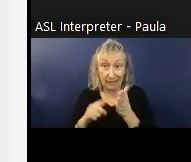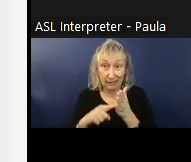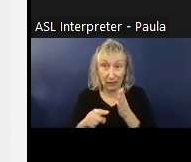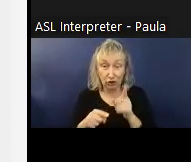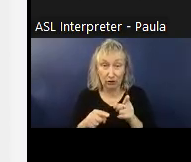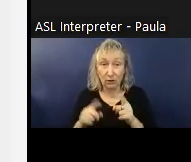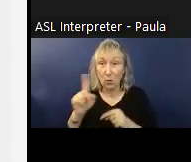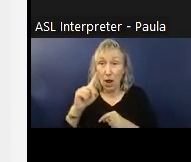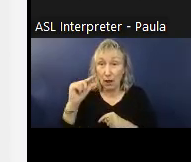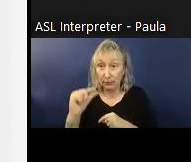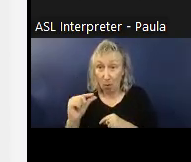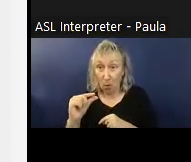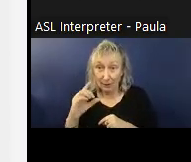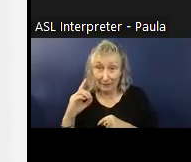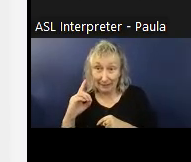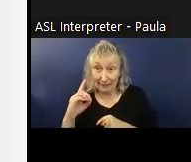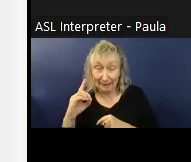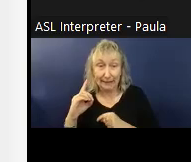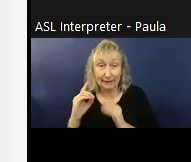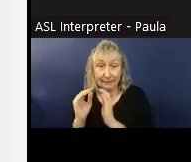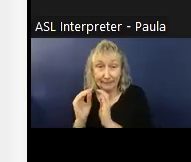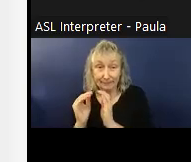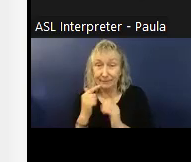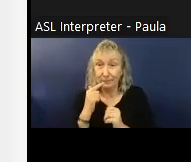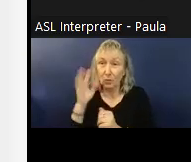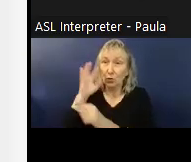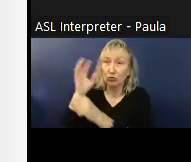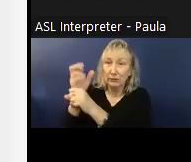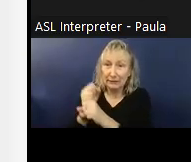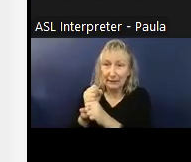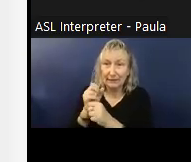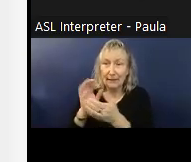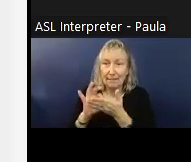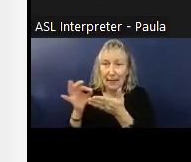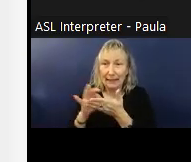it says receives Medicaid funded services from an enrolled provider.